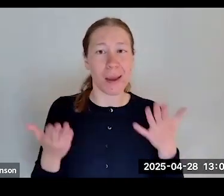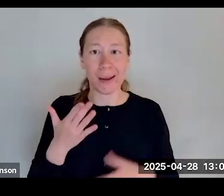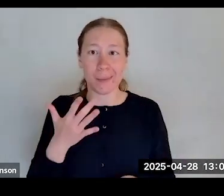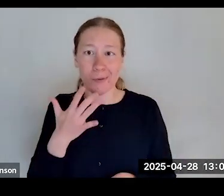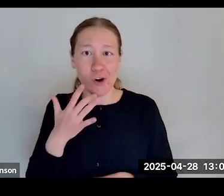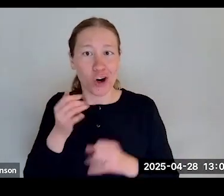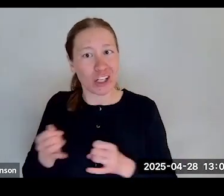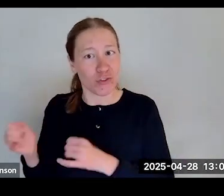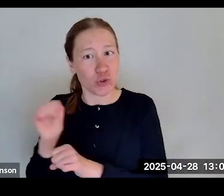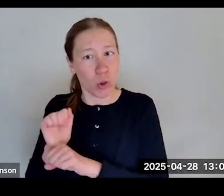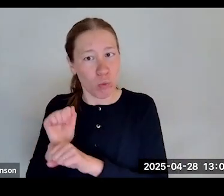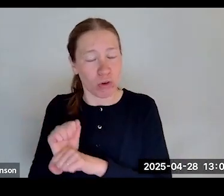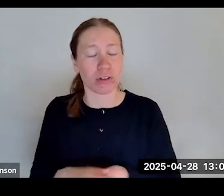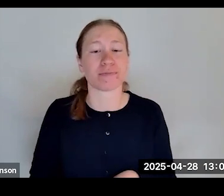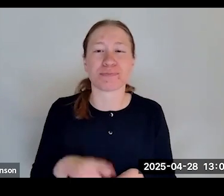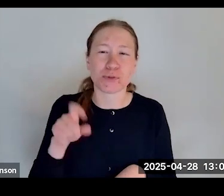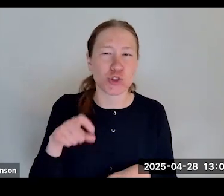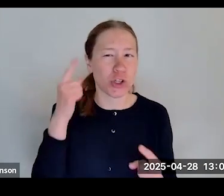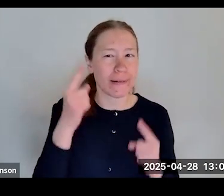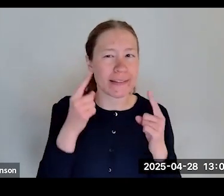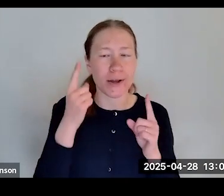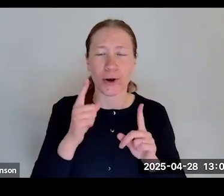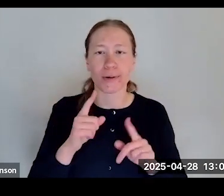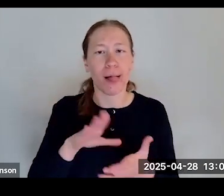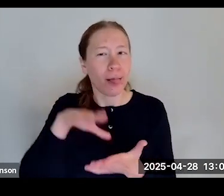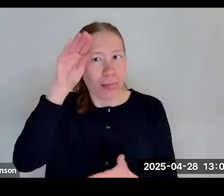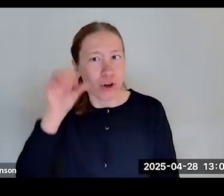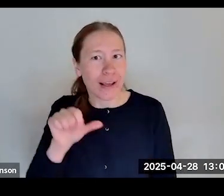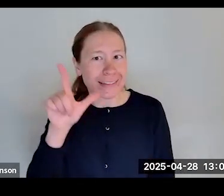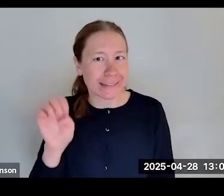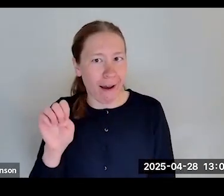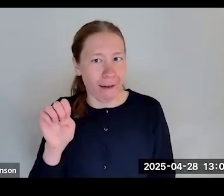So we wanna consider different learning styles with social environments.